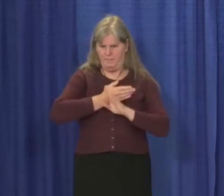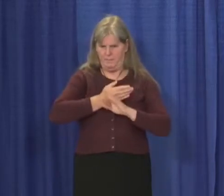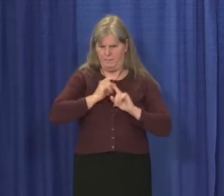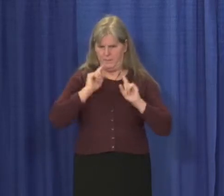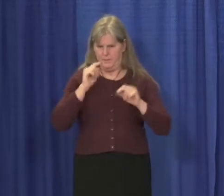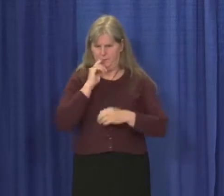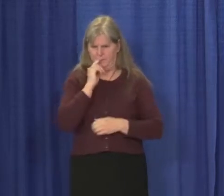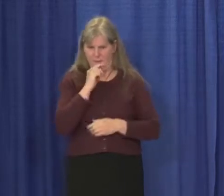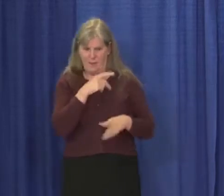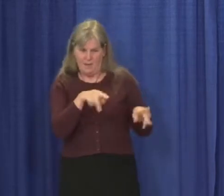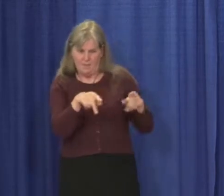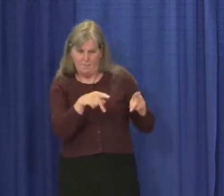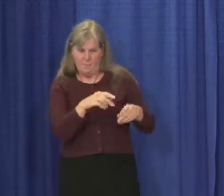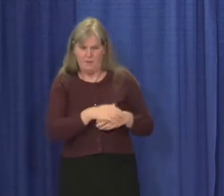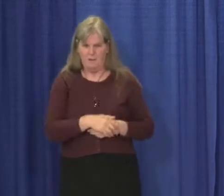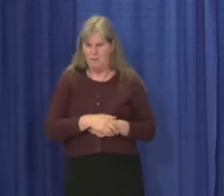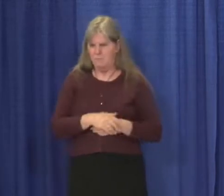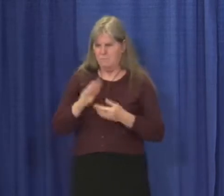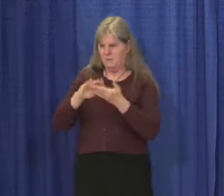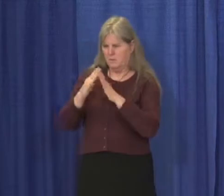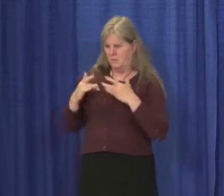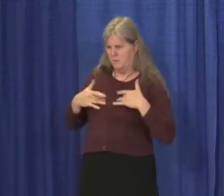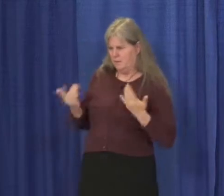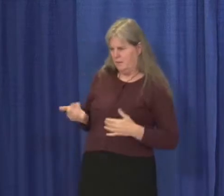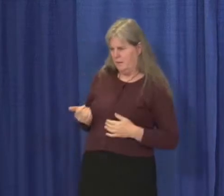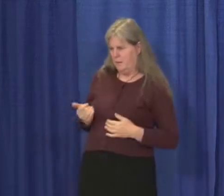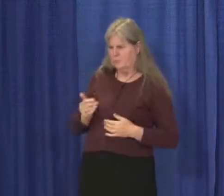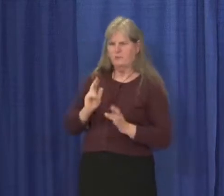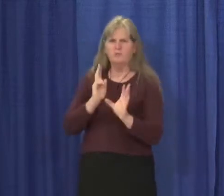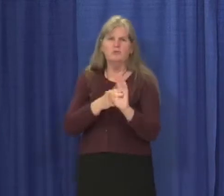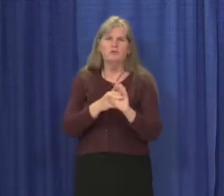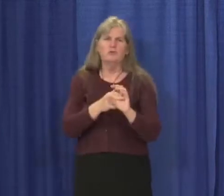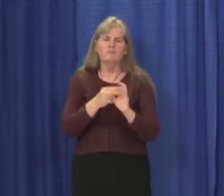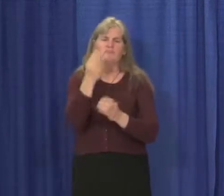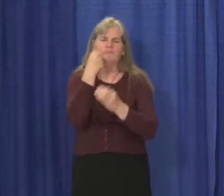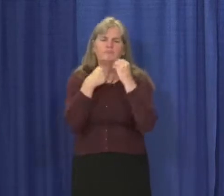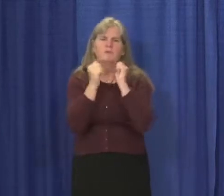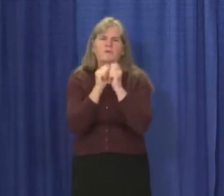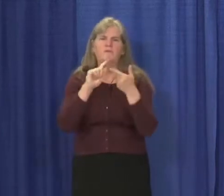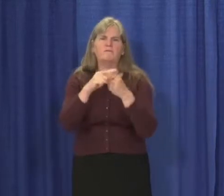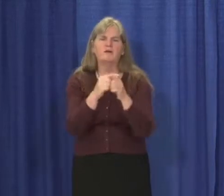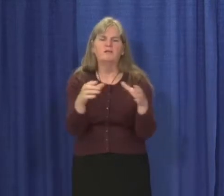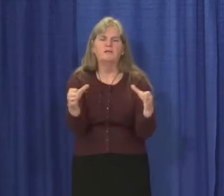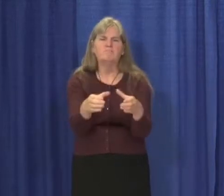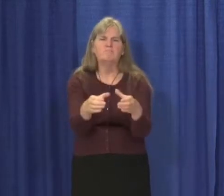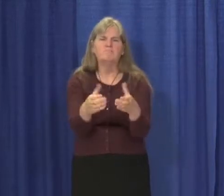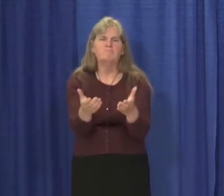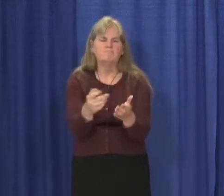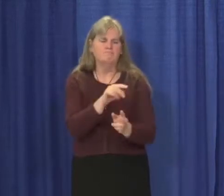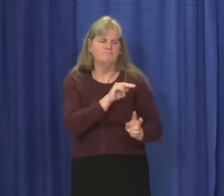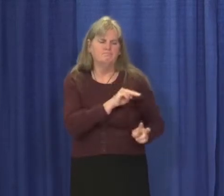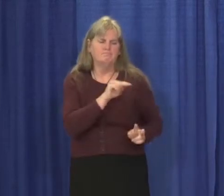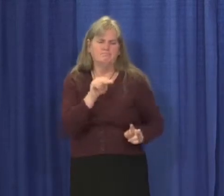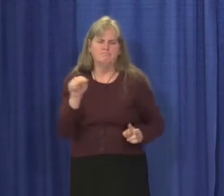party or community event or even a dinner with friends. By asking key questions before